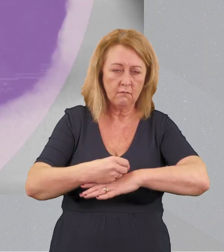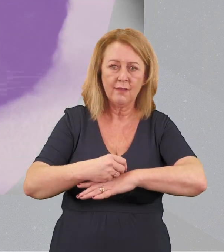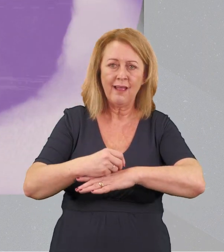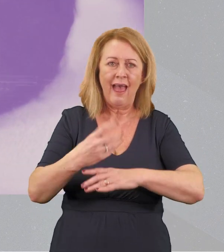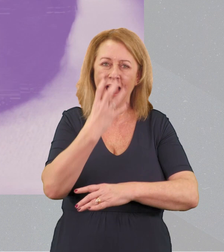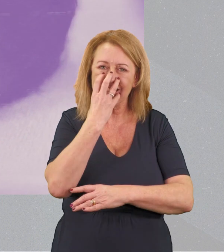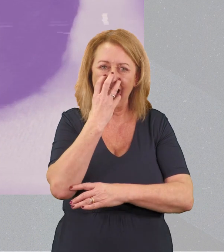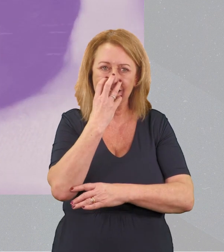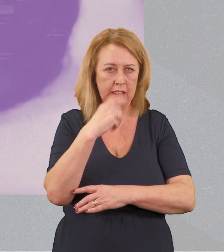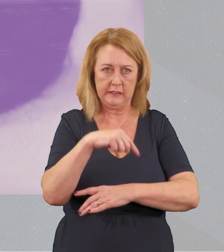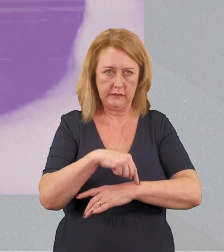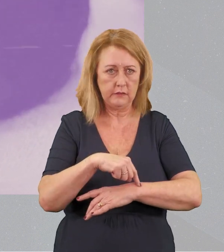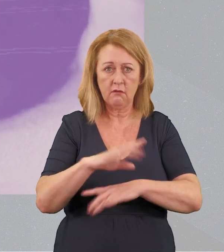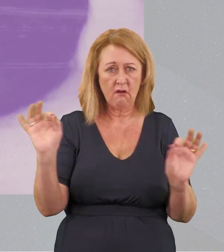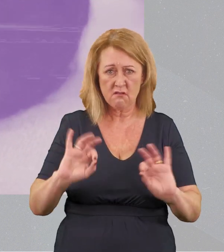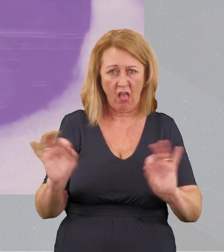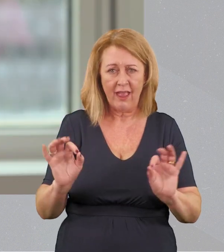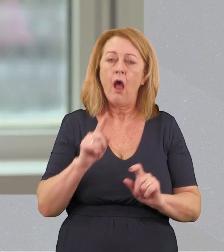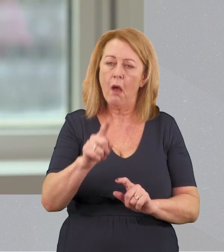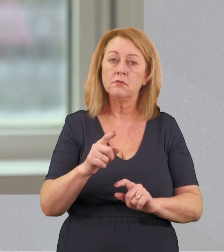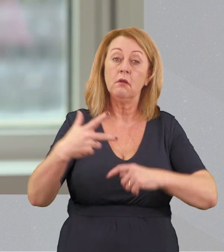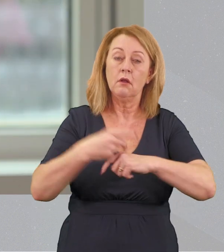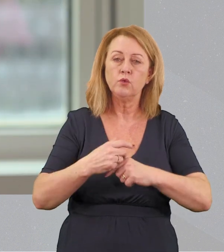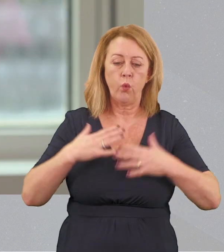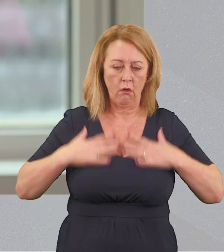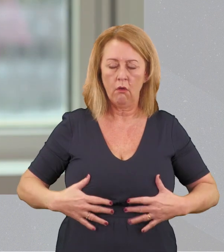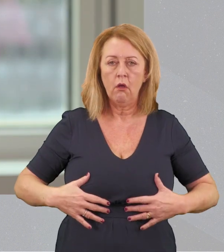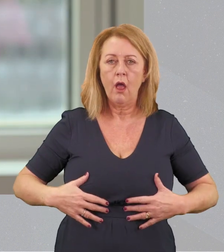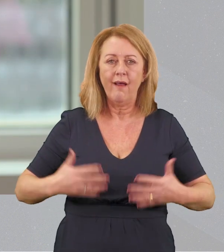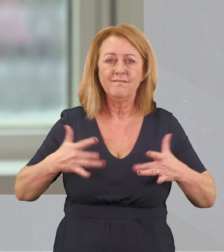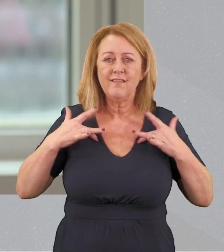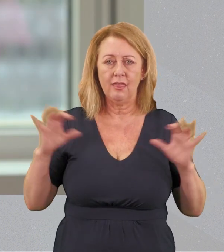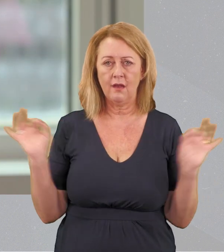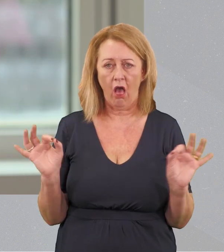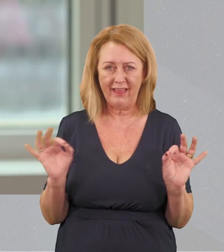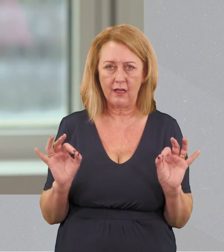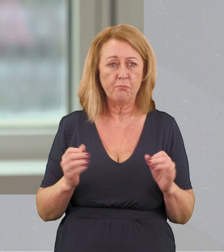They would be given sedatives to paralyze them, but they wouldn't have any painkillers